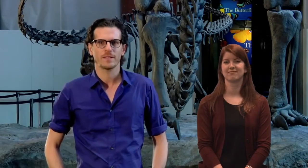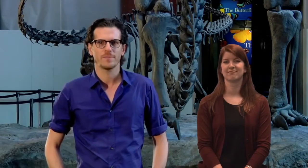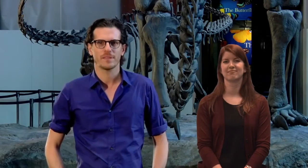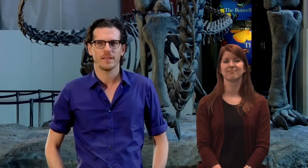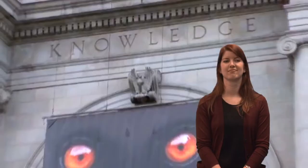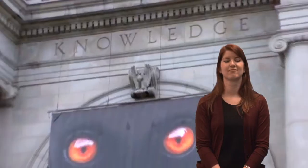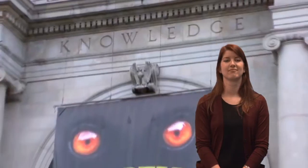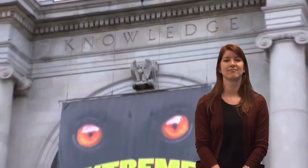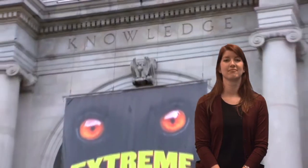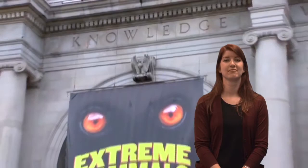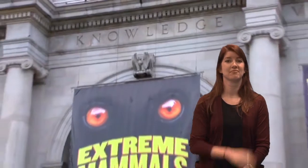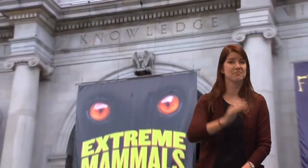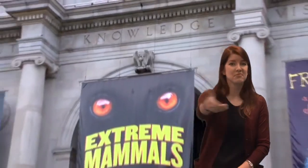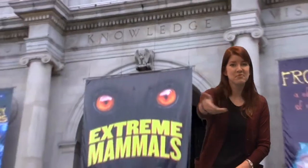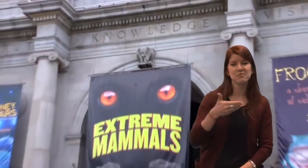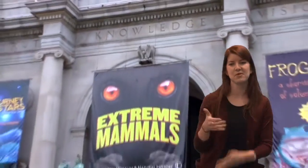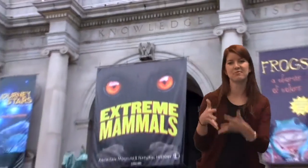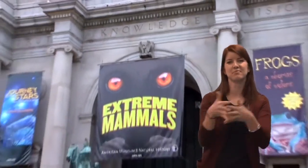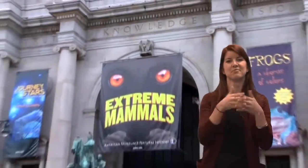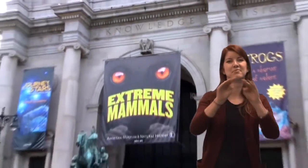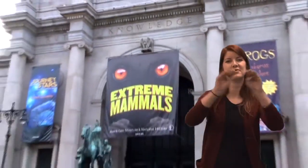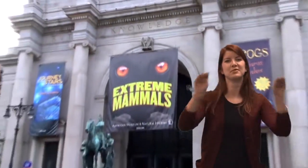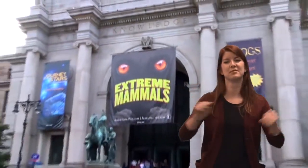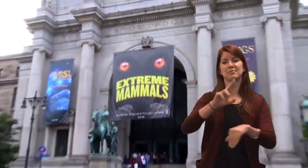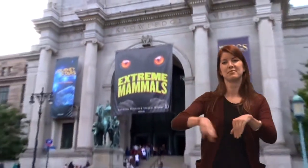Welcome to the American Museum of Natural History in New York City,